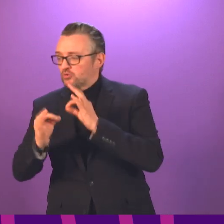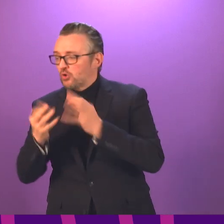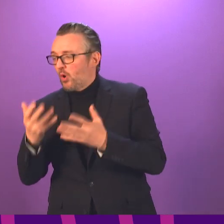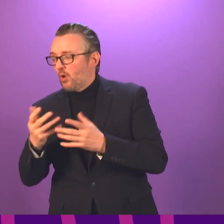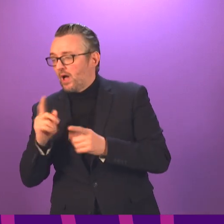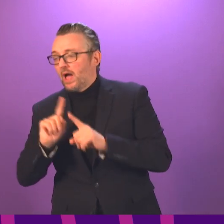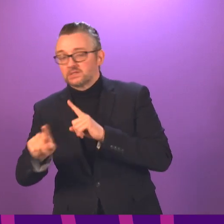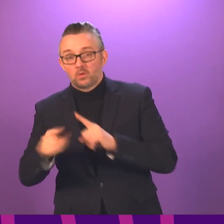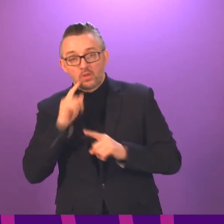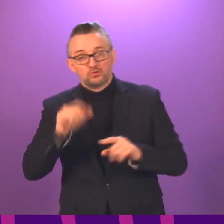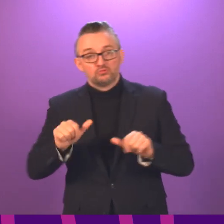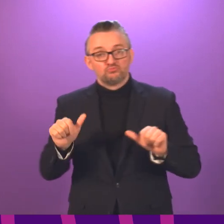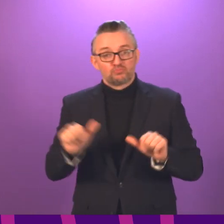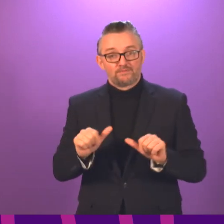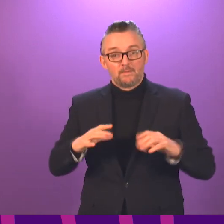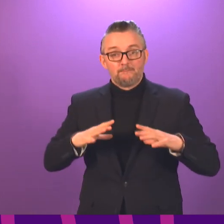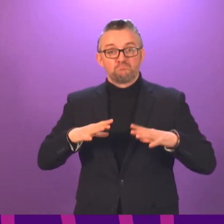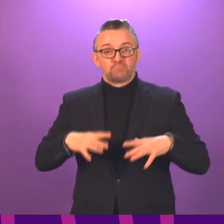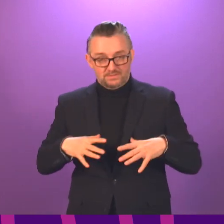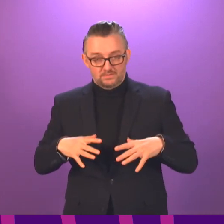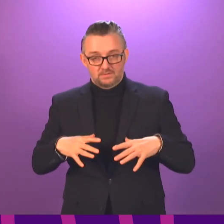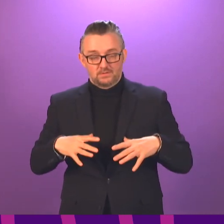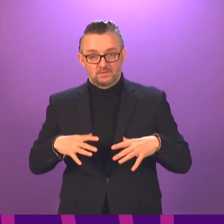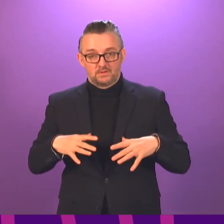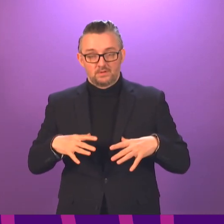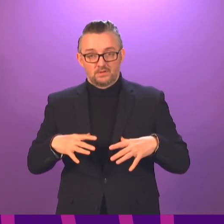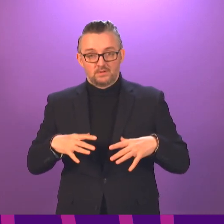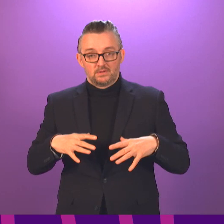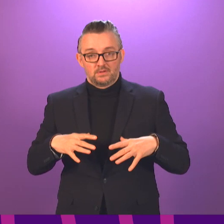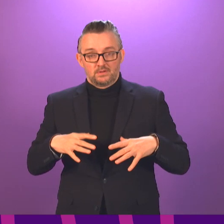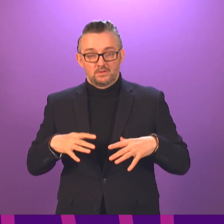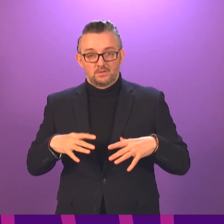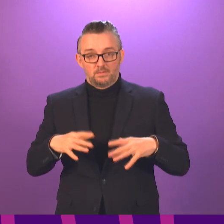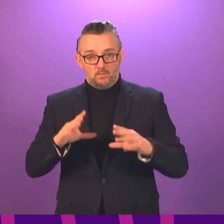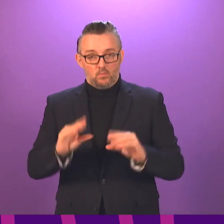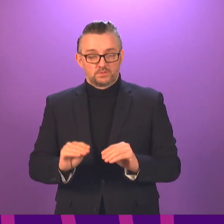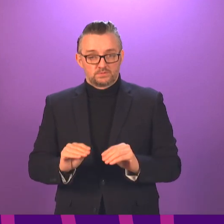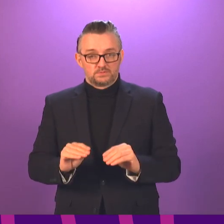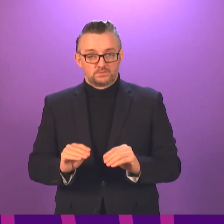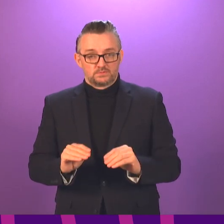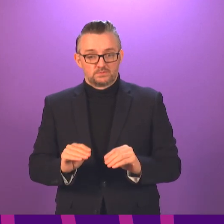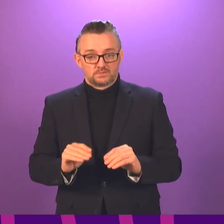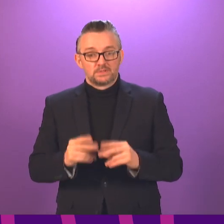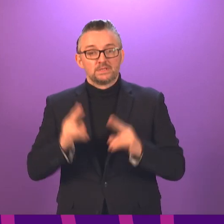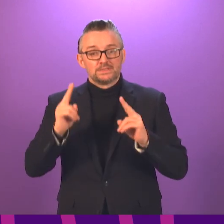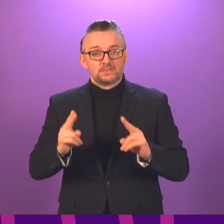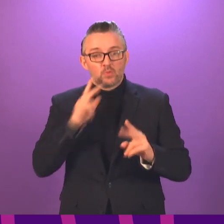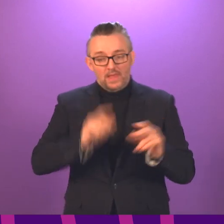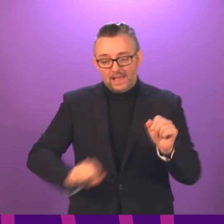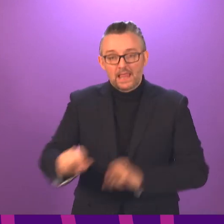There will be a short pause while some of the seats and desks are cleaned to allow ministers